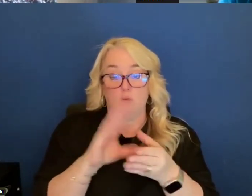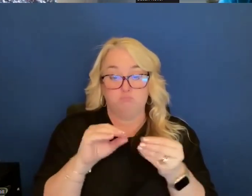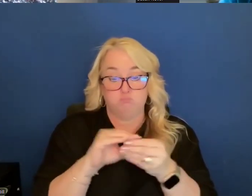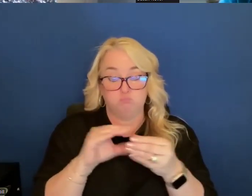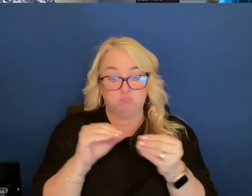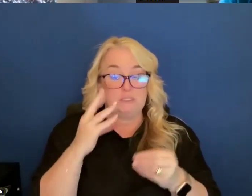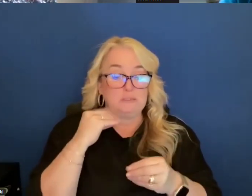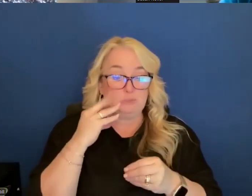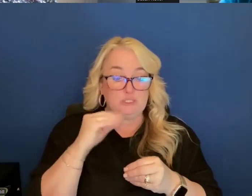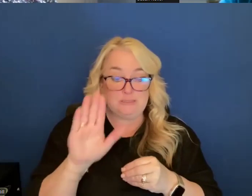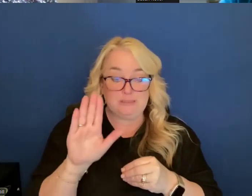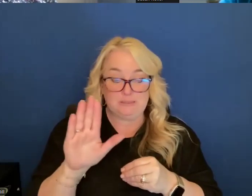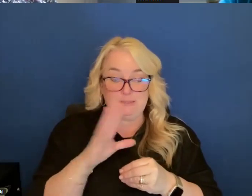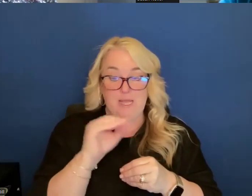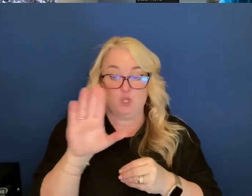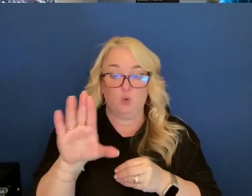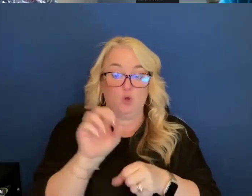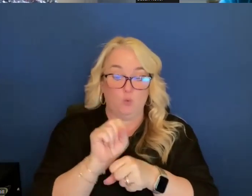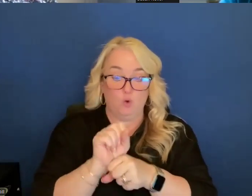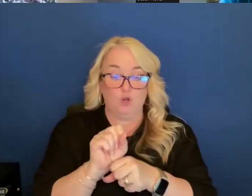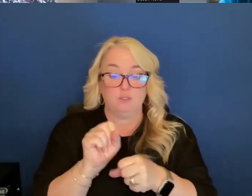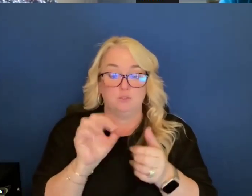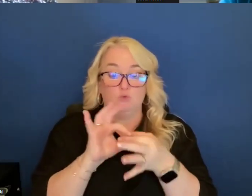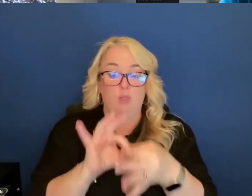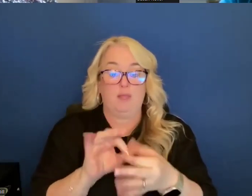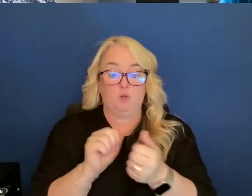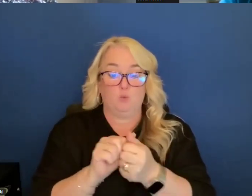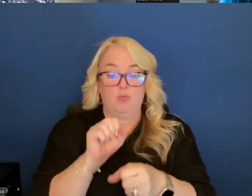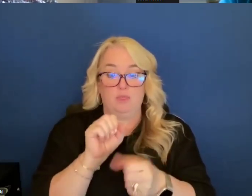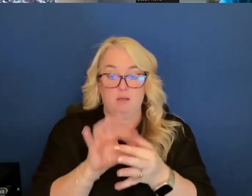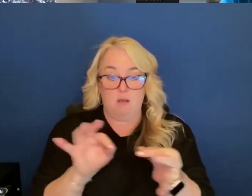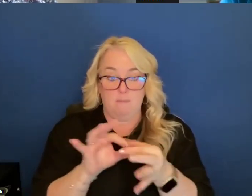you've been on, and your efforts to comment. We'll go now to